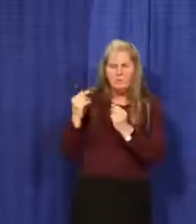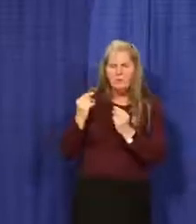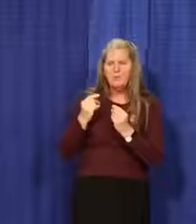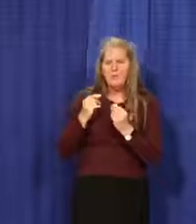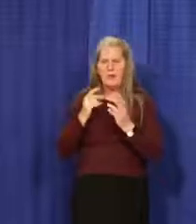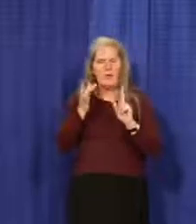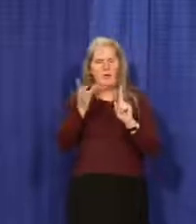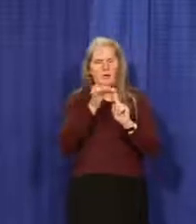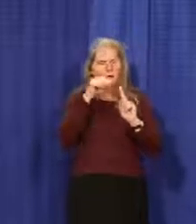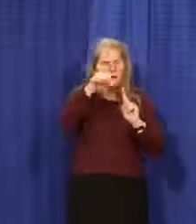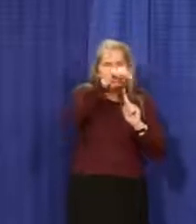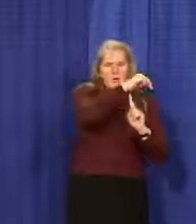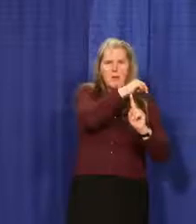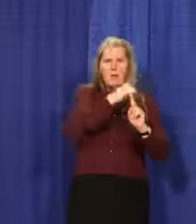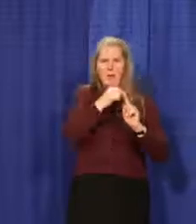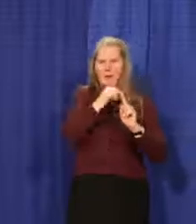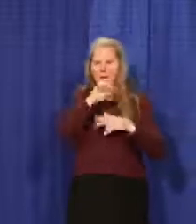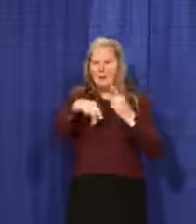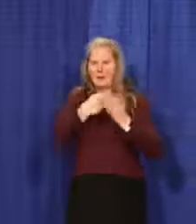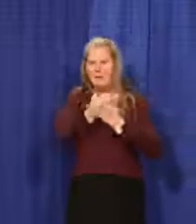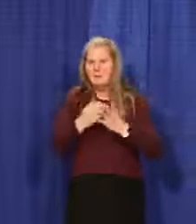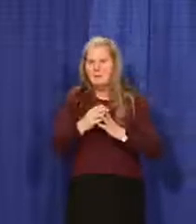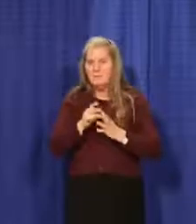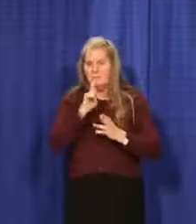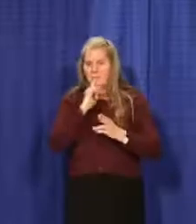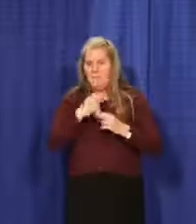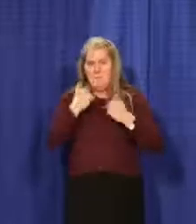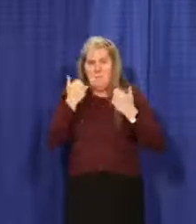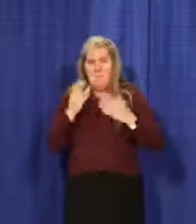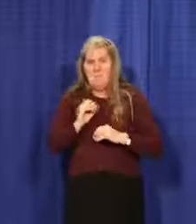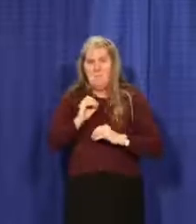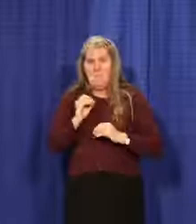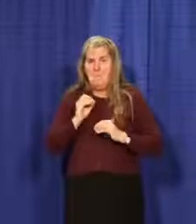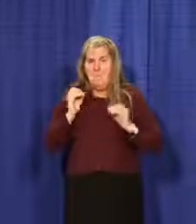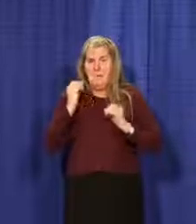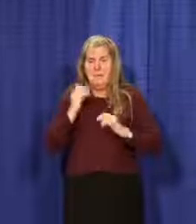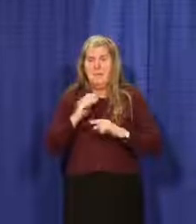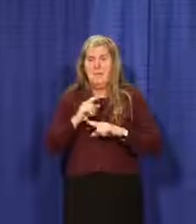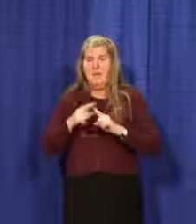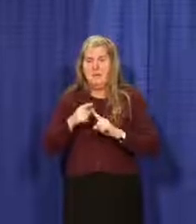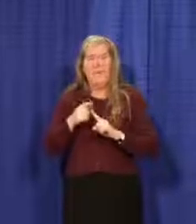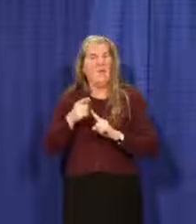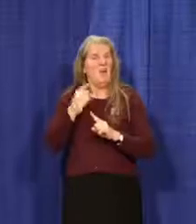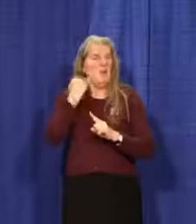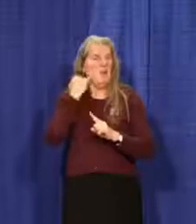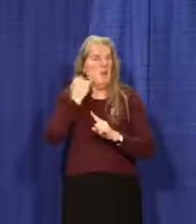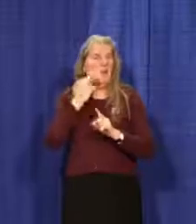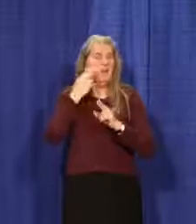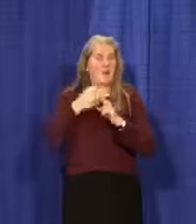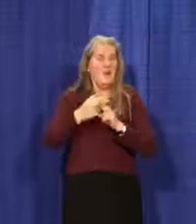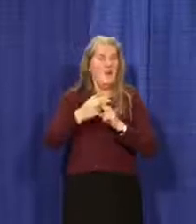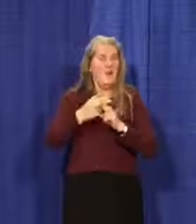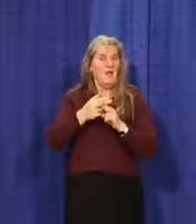for it. So for those reasons and the fact that things could go in a different direction when names